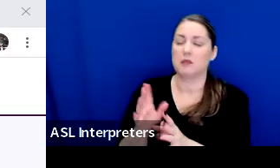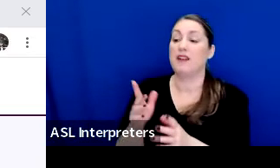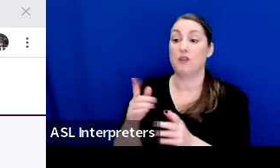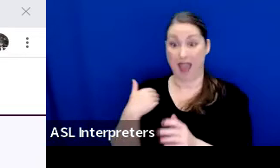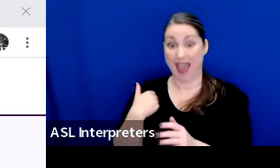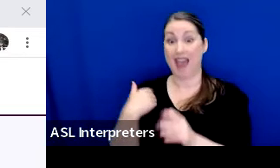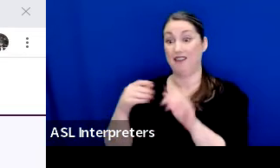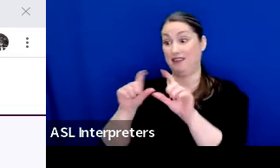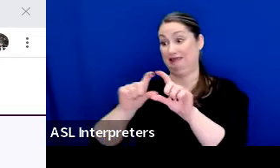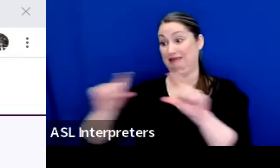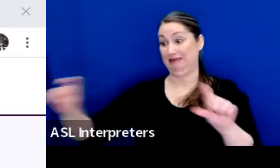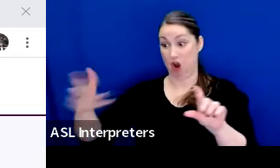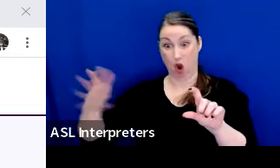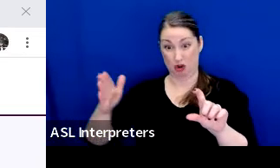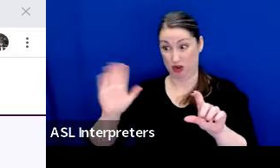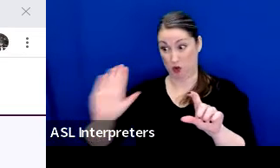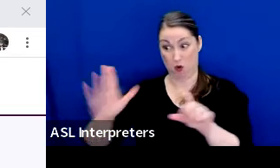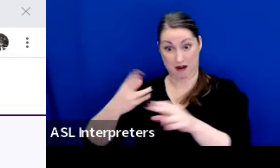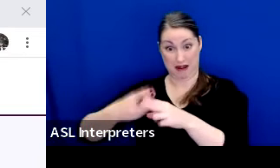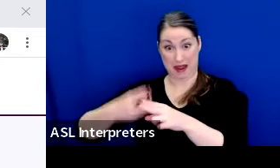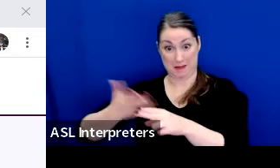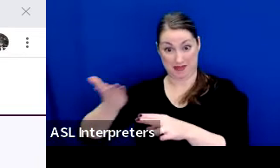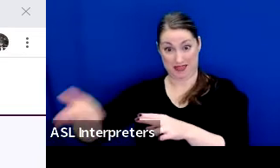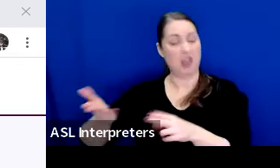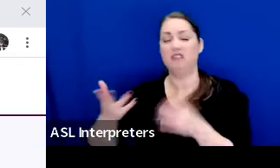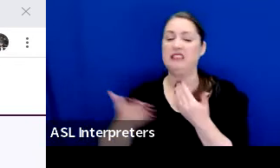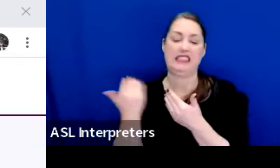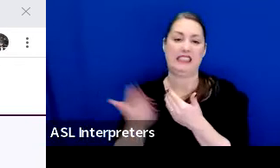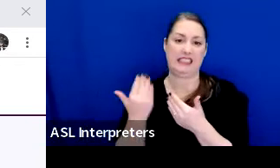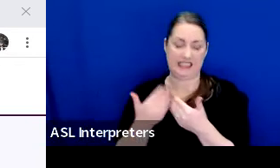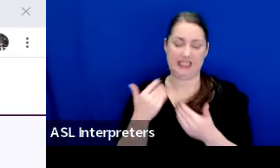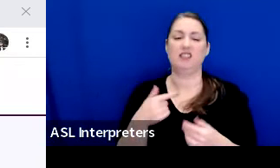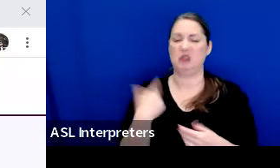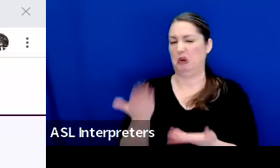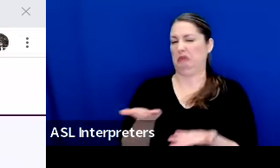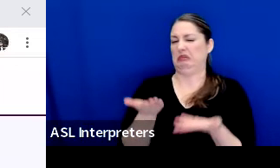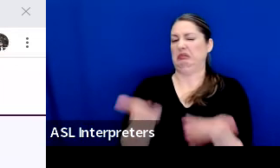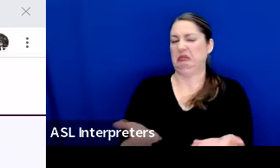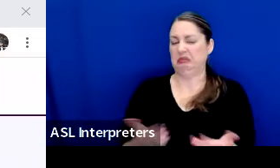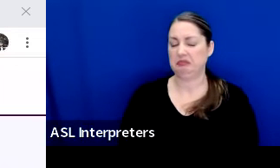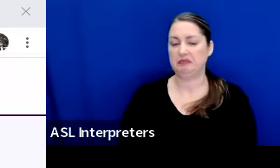So let you know that that's something that when you first get your account, that's a recommendation I've got. So I'm not going to go through all this.